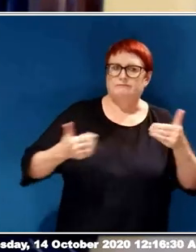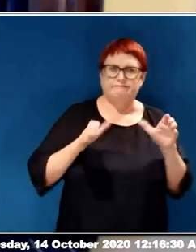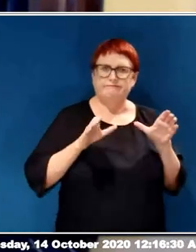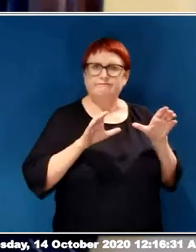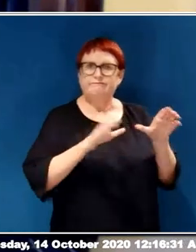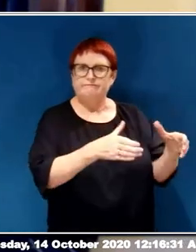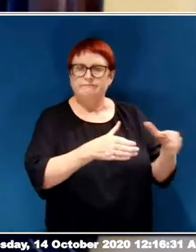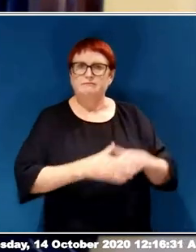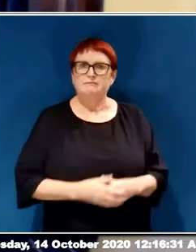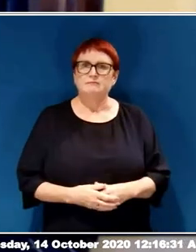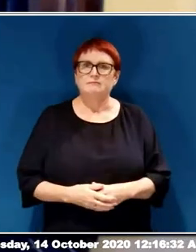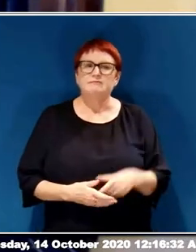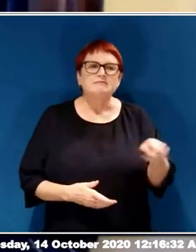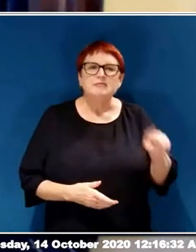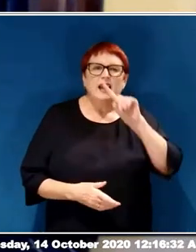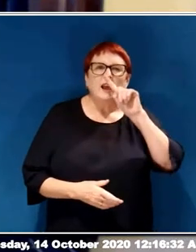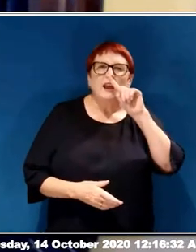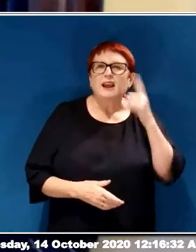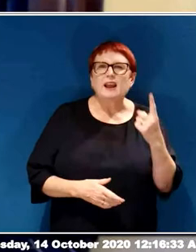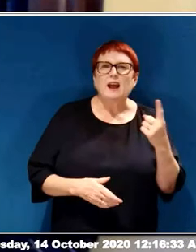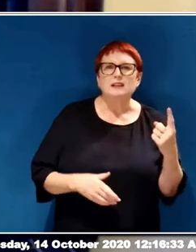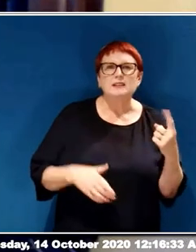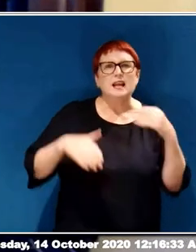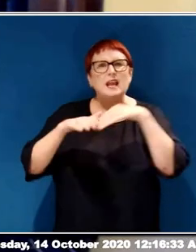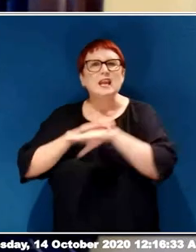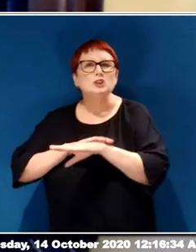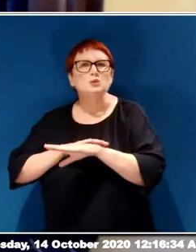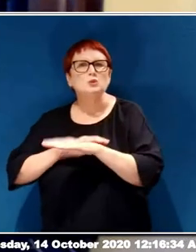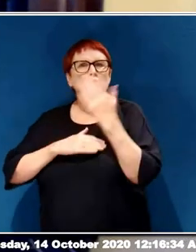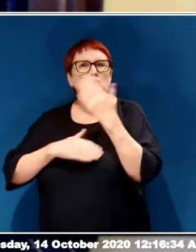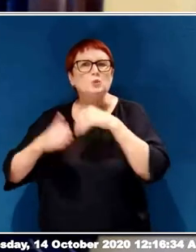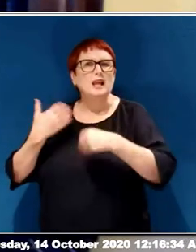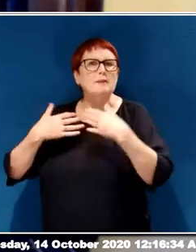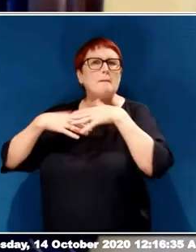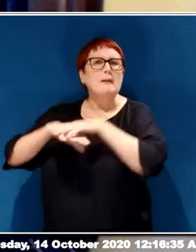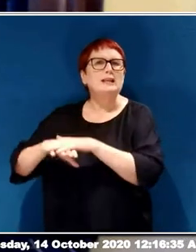education in a mainstream setting because of the very nature of their